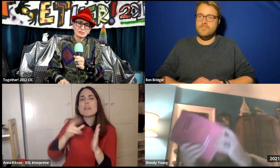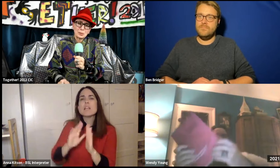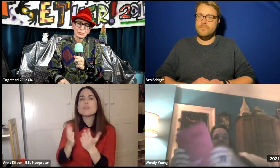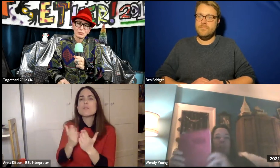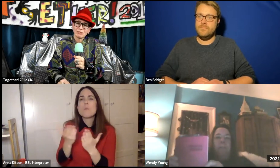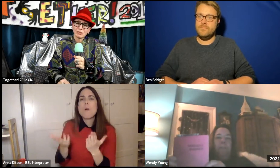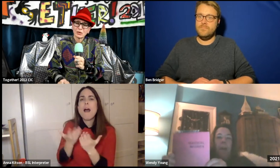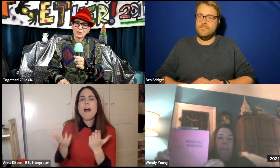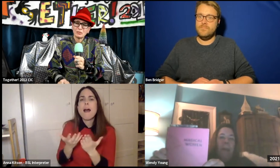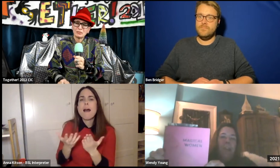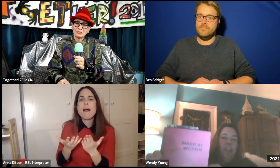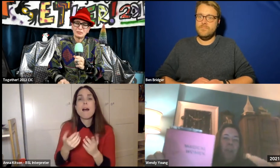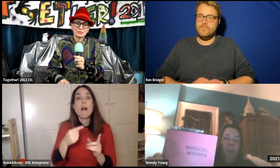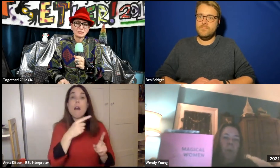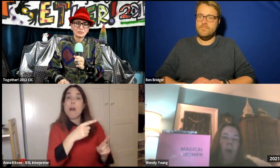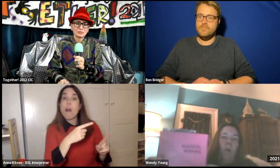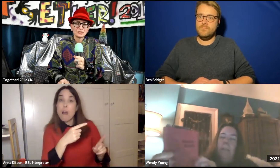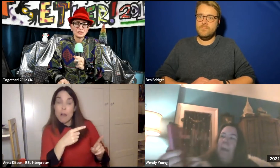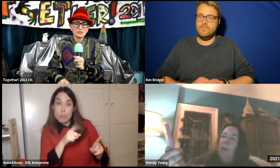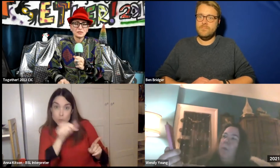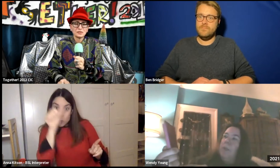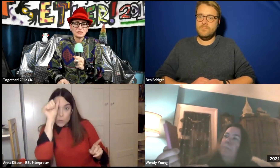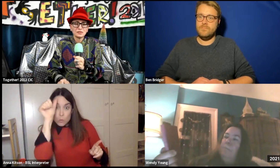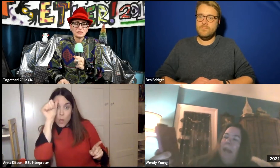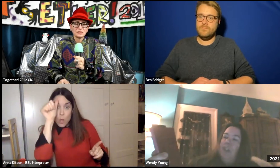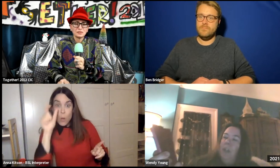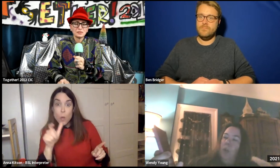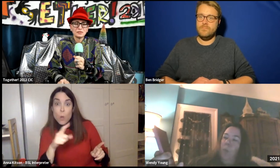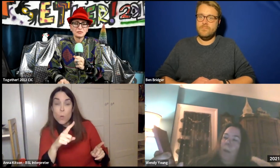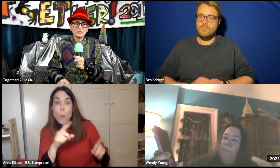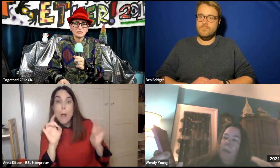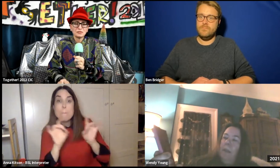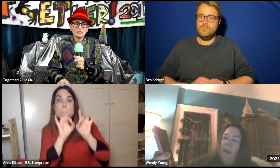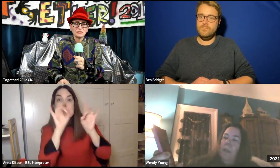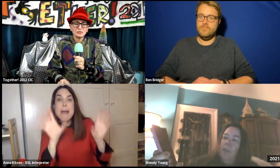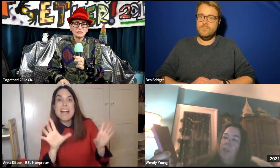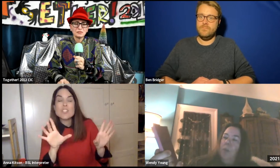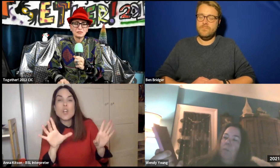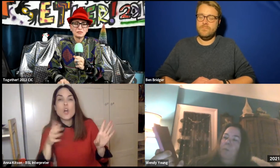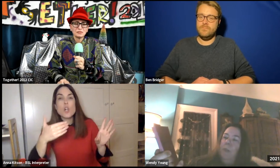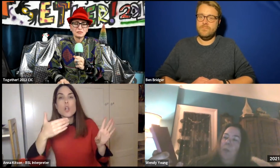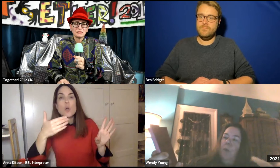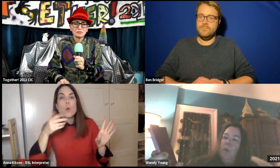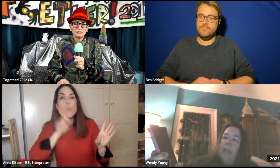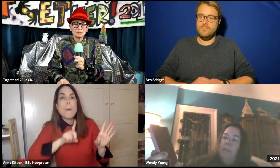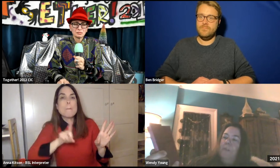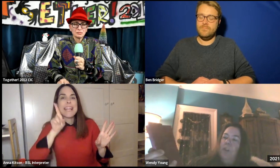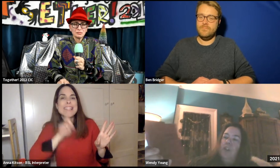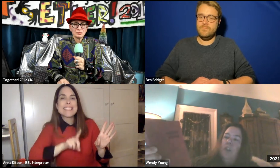I don't know if you have heard of,